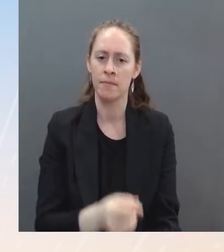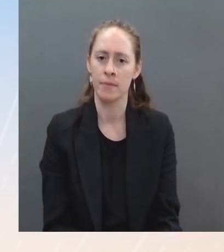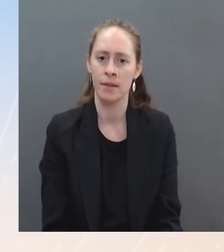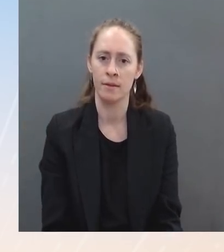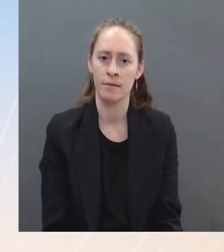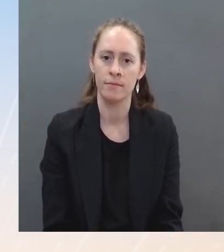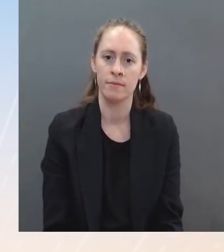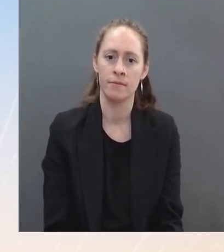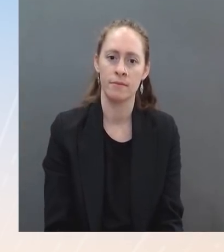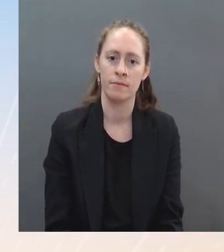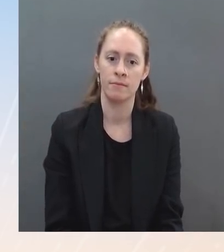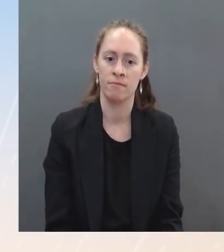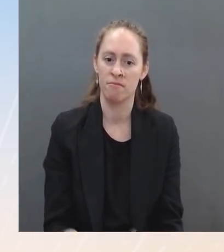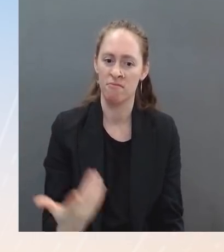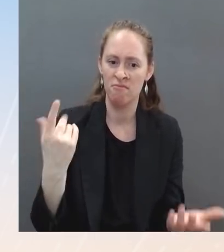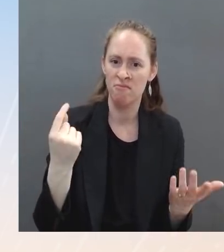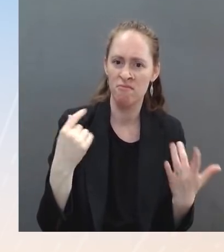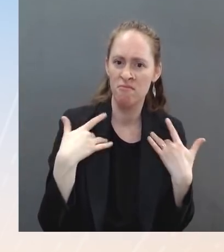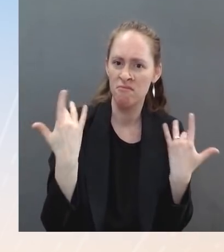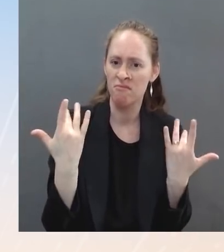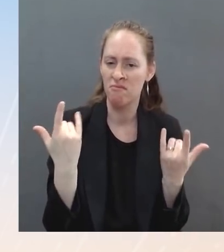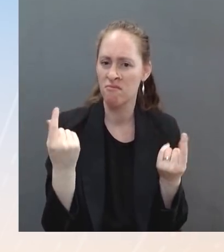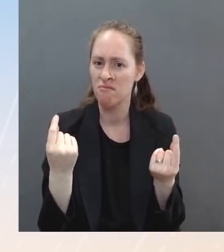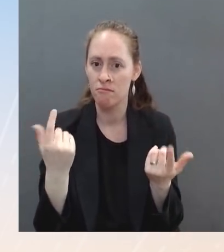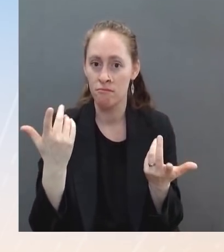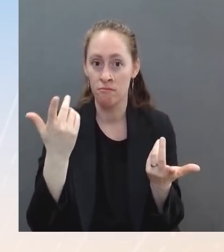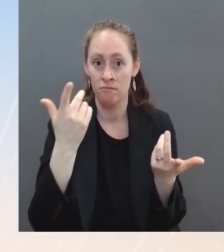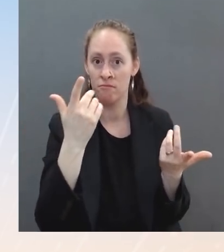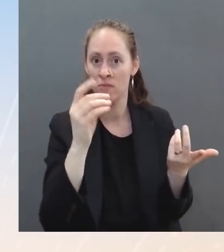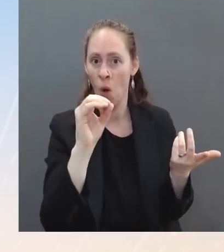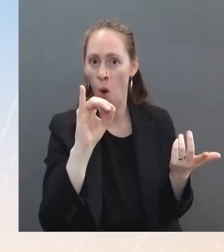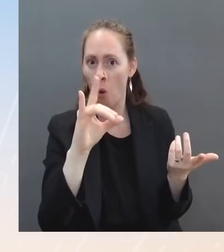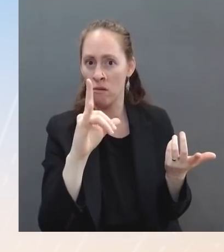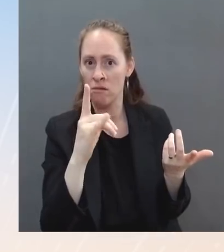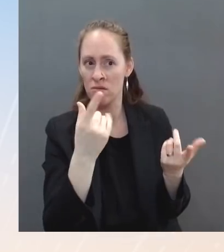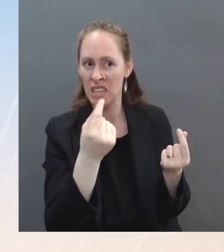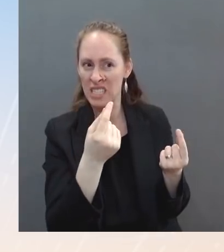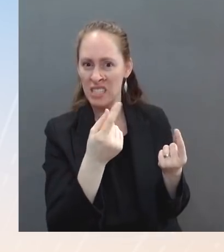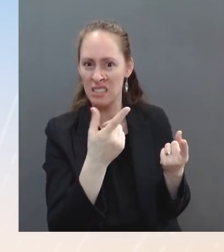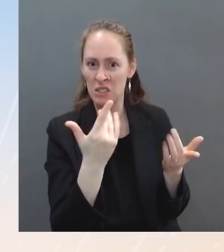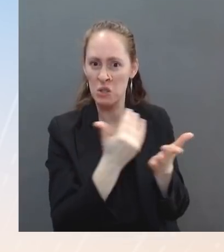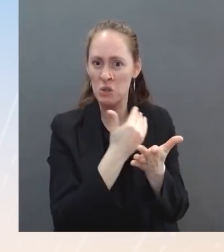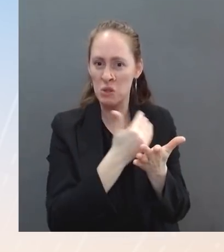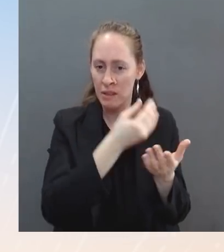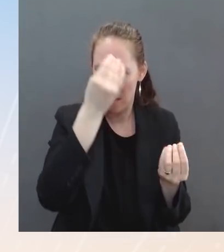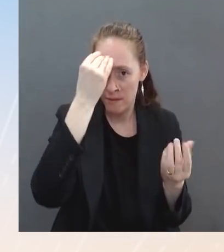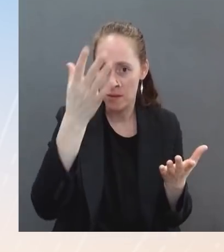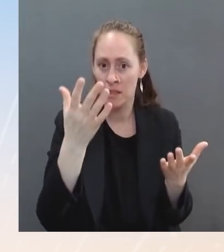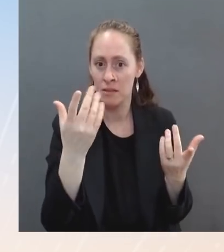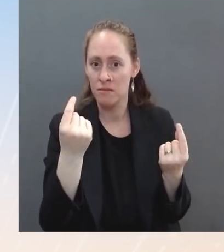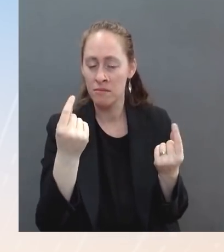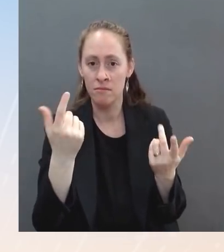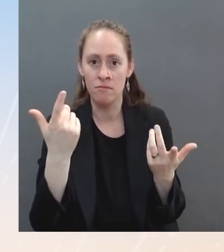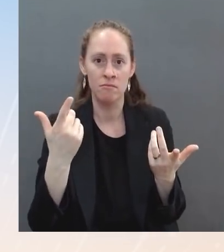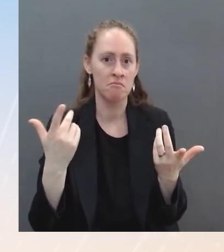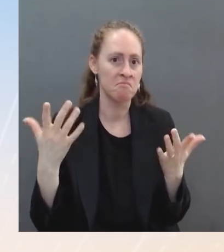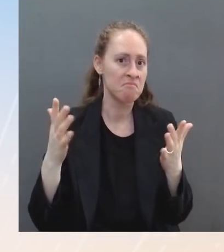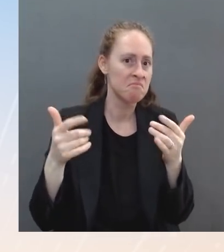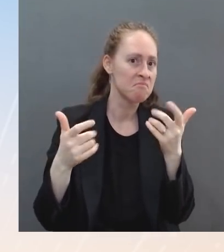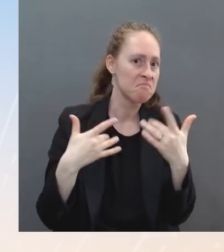or a sense of, you know, what came out of the talks? Ms. Bedingfield: So, I don't have any specific -- I knew you were going to ask this, and I need to follow up with specifics because I don't have any --